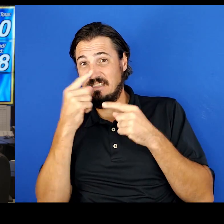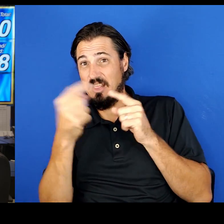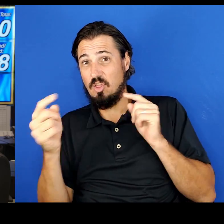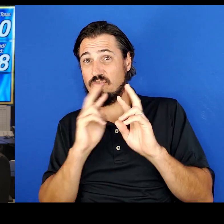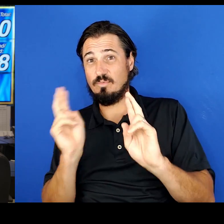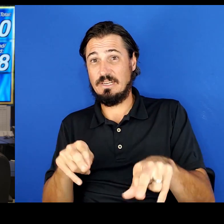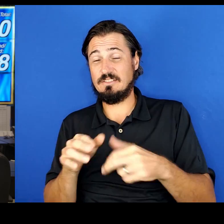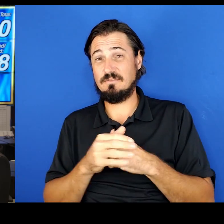vaccination